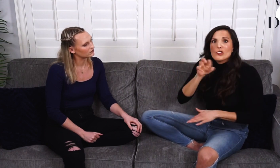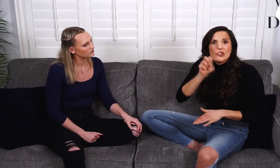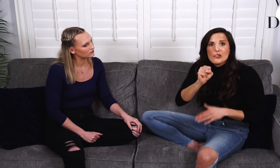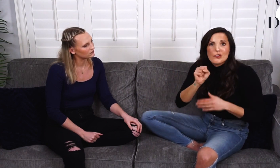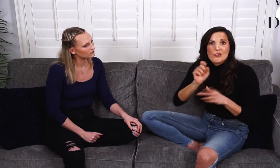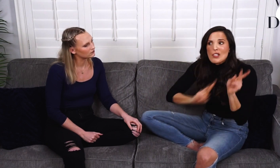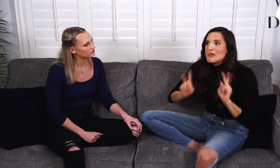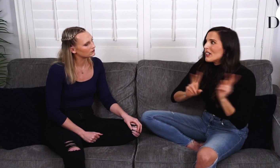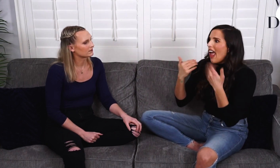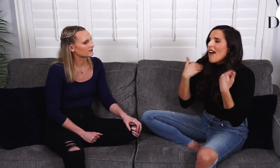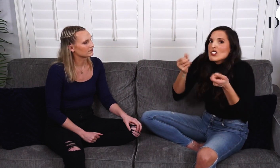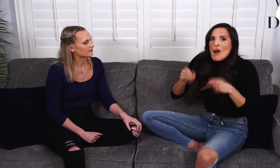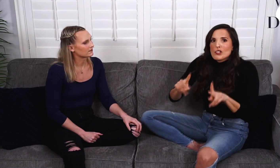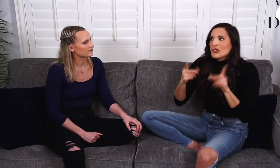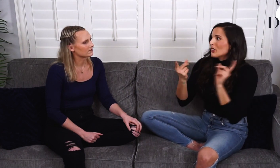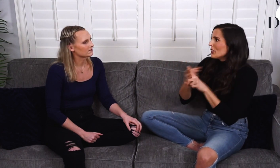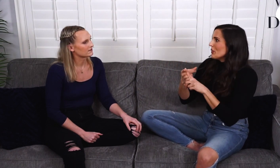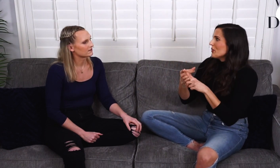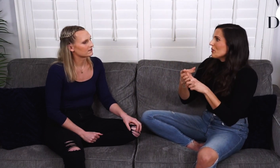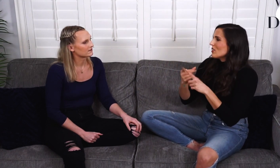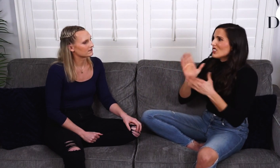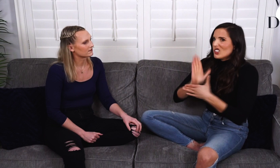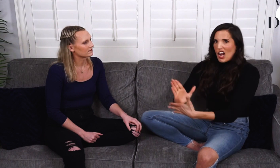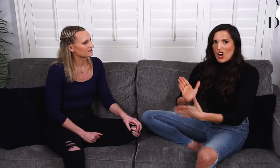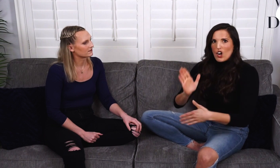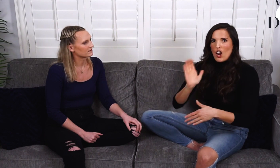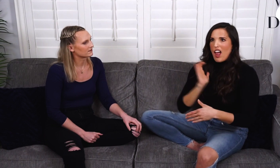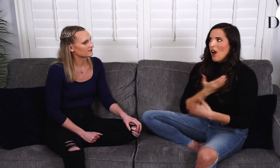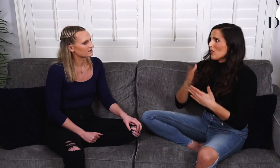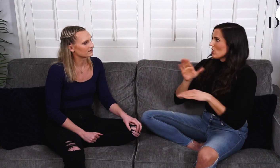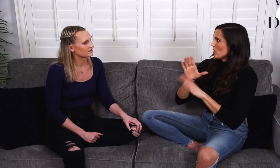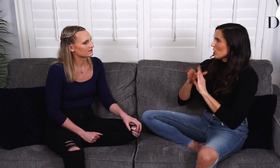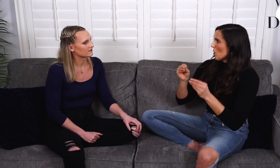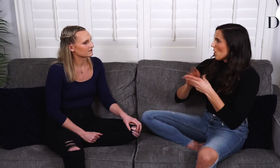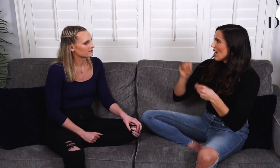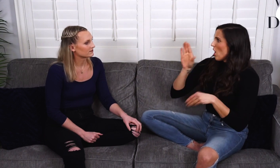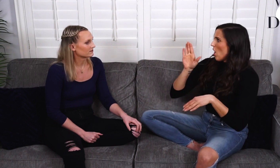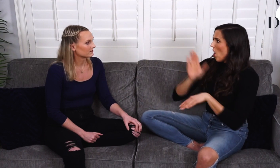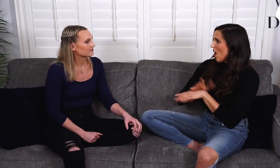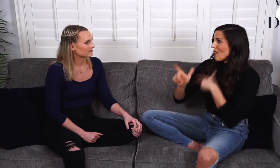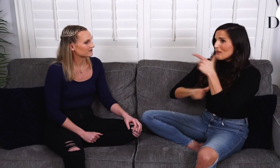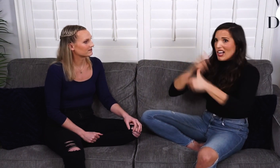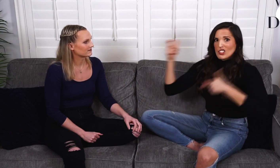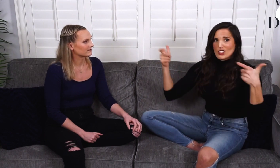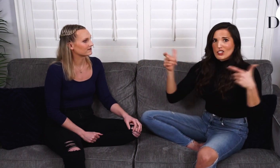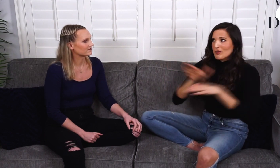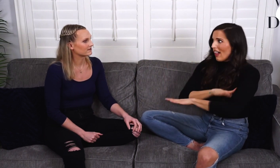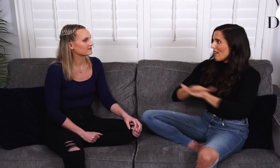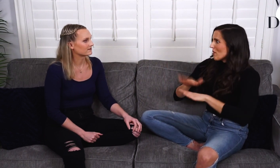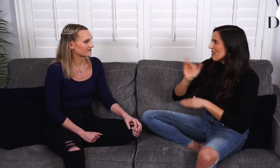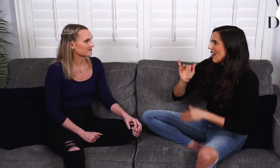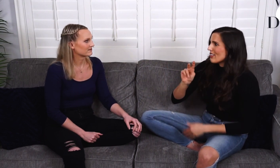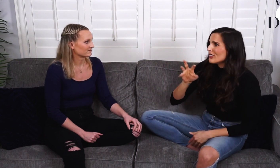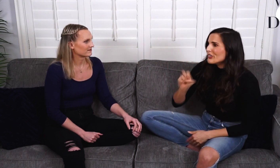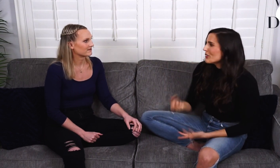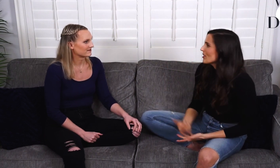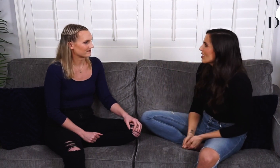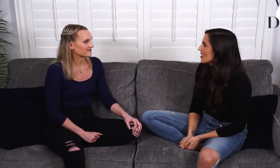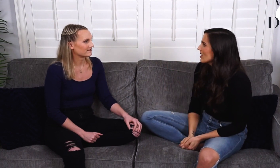news outlets and having opportunities to share our stories on a huge platform, like the news!